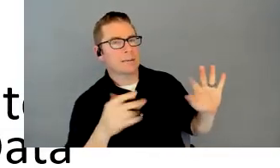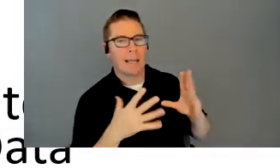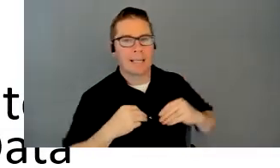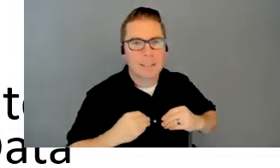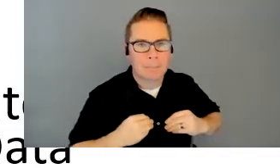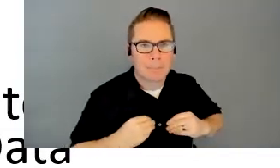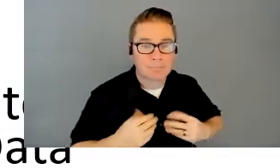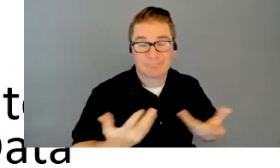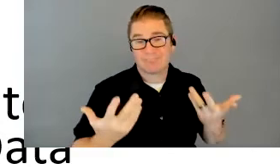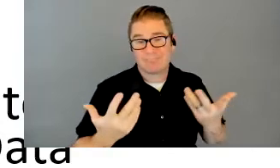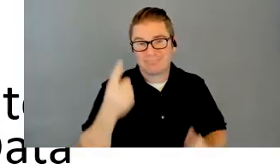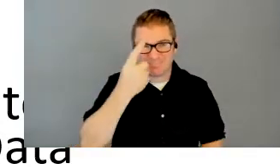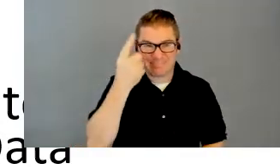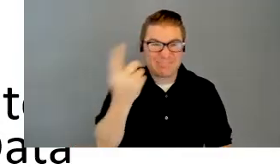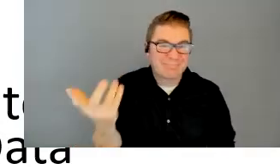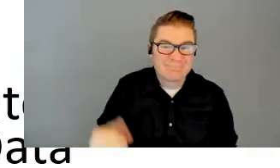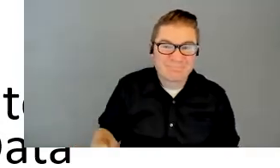That's a lot of asking in a very brief window